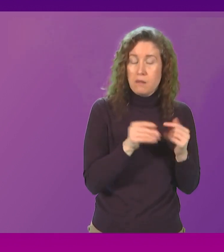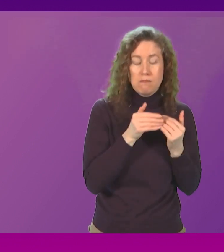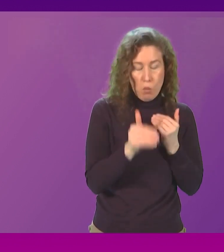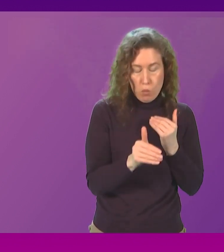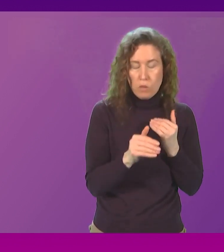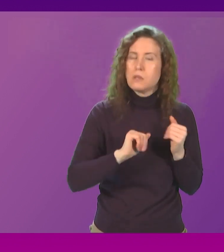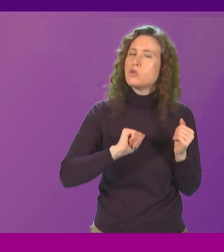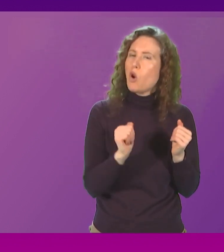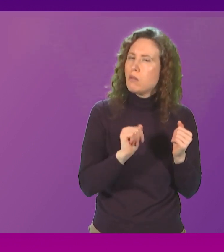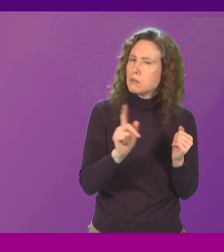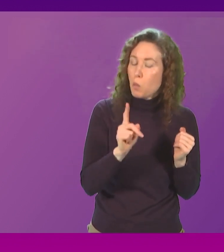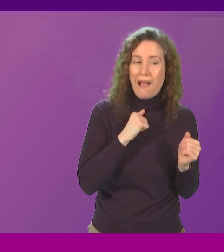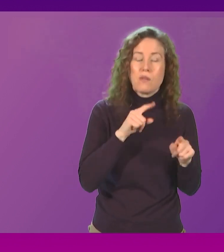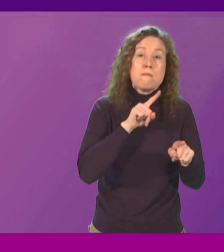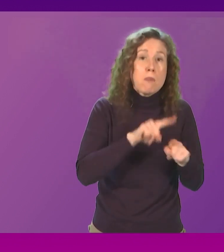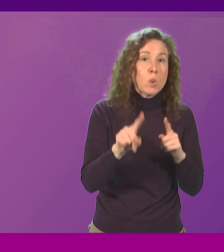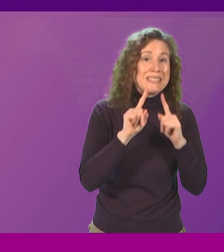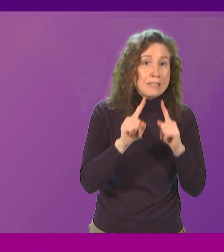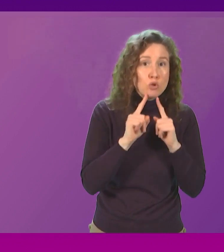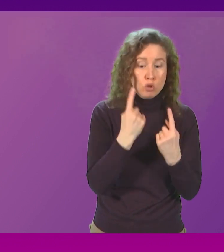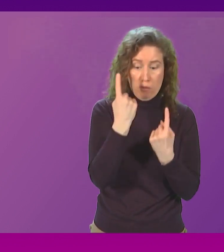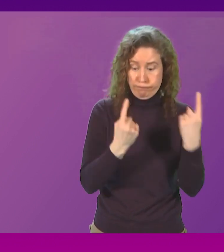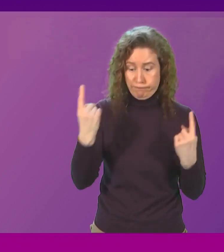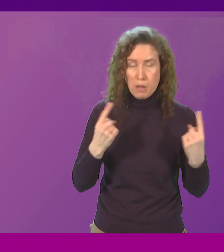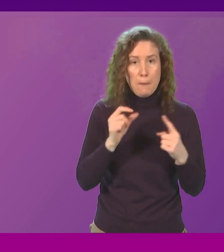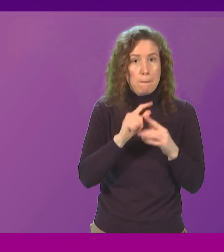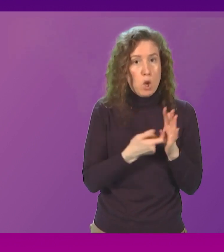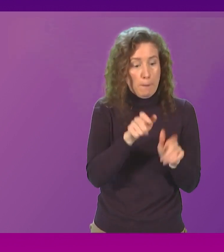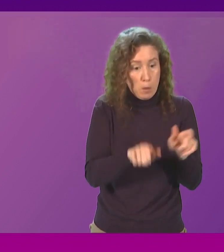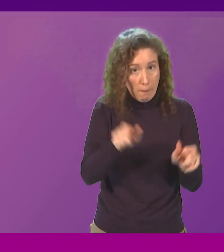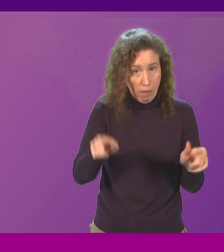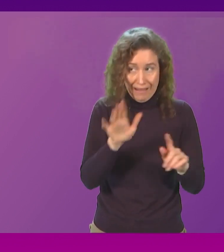In Scotland, we have the most teachers per pupil in the United Kingdom, and education